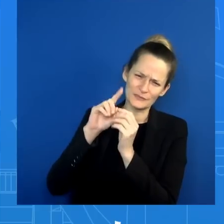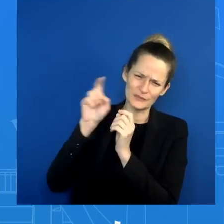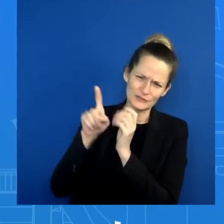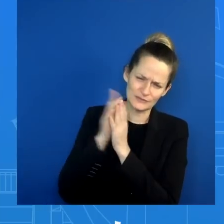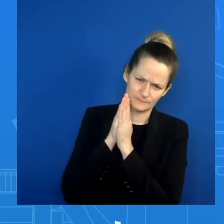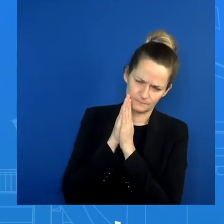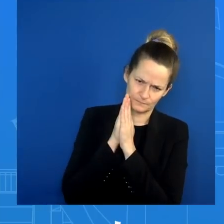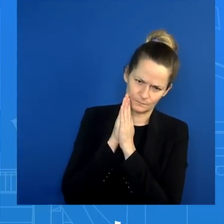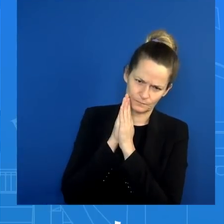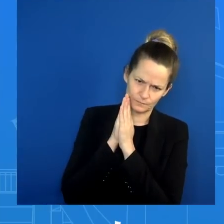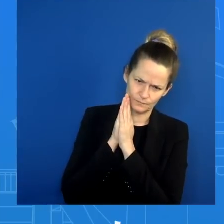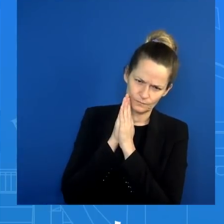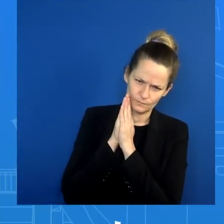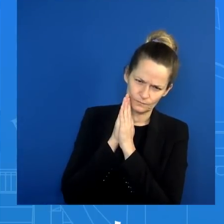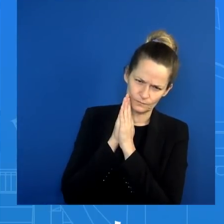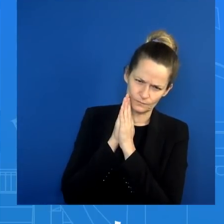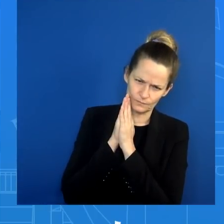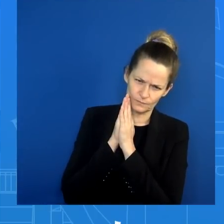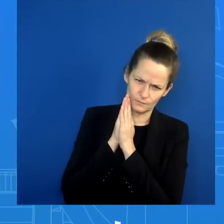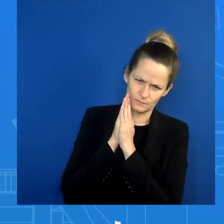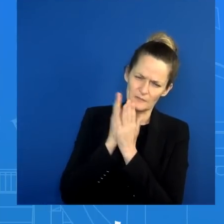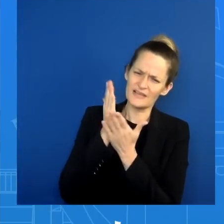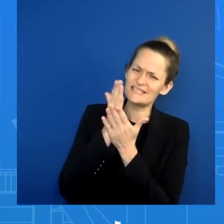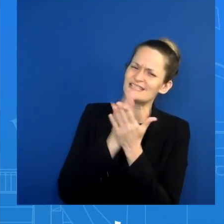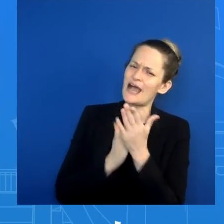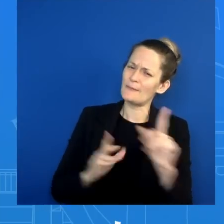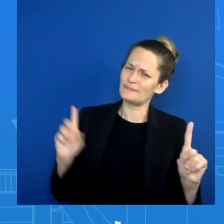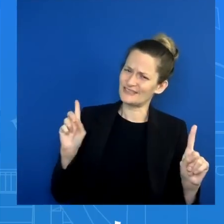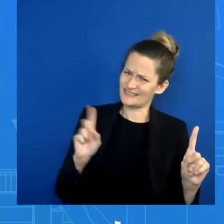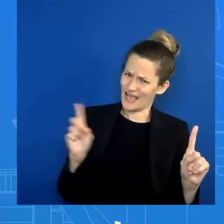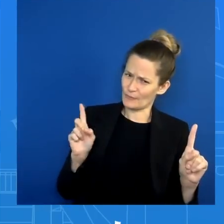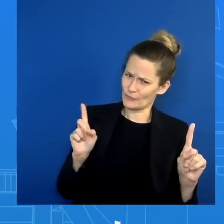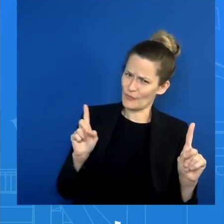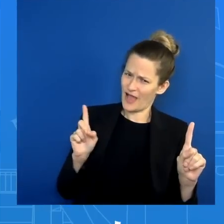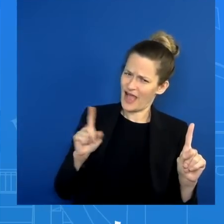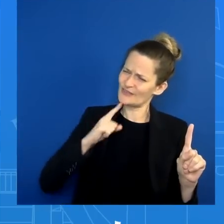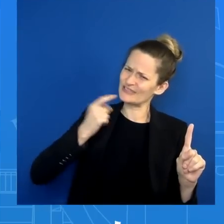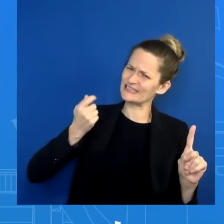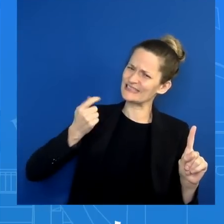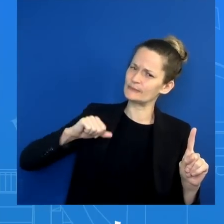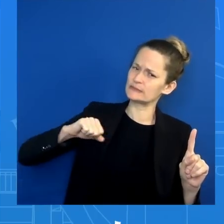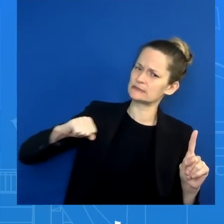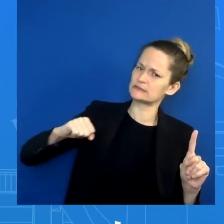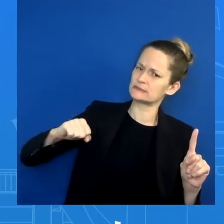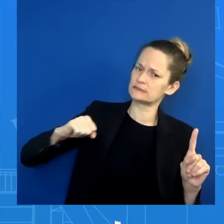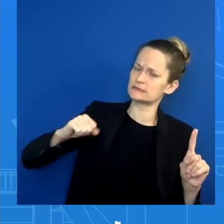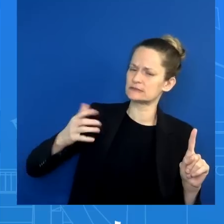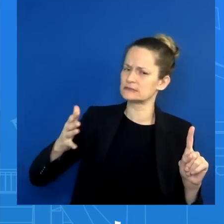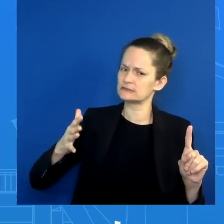and sort of distancing themselves and denouncing what they have in common is that they're pretty vulnerable politically or they're in tough political races.